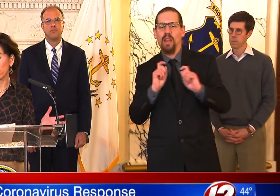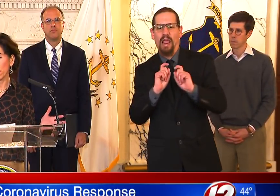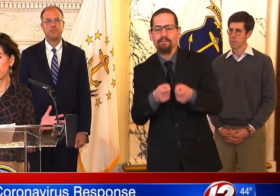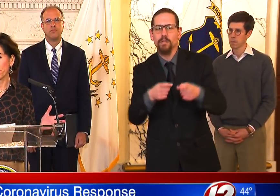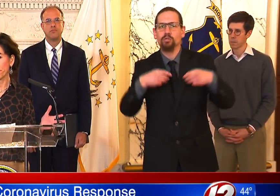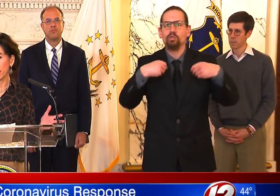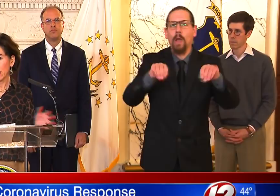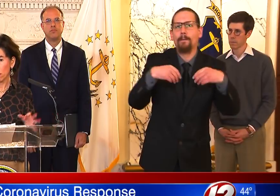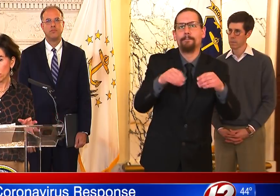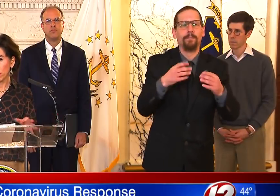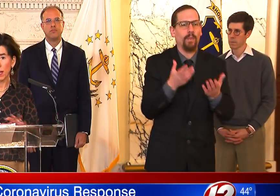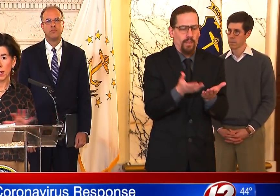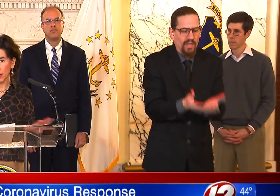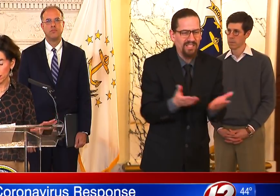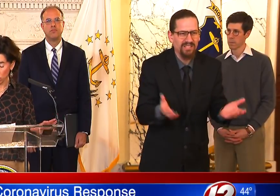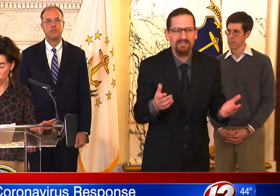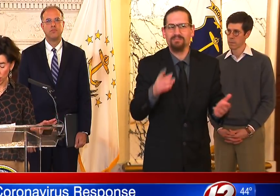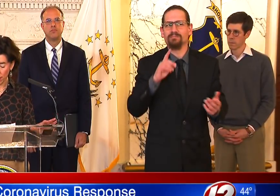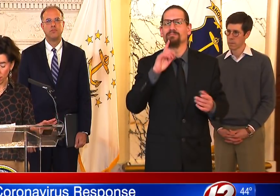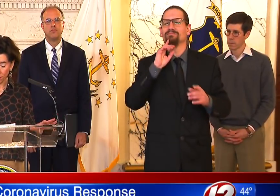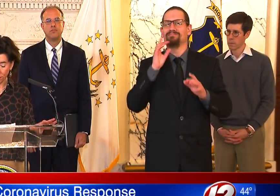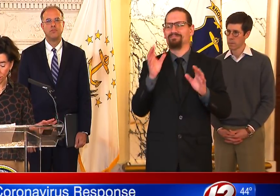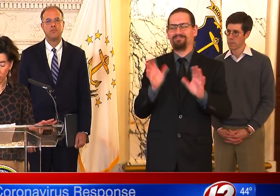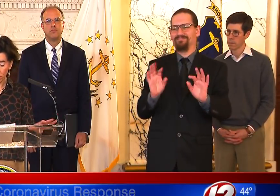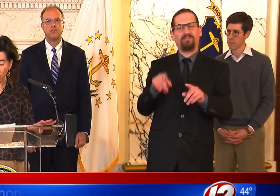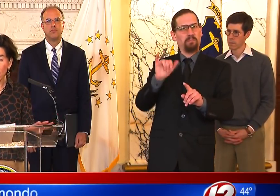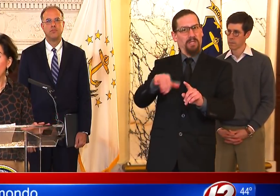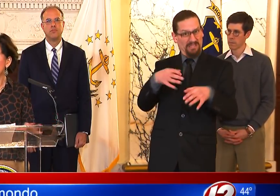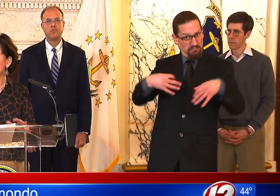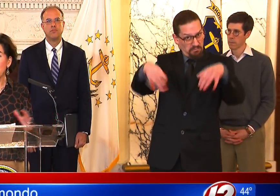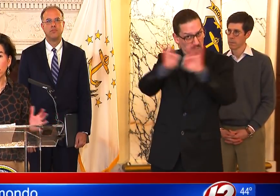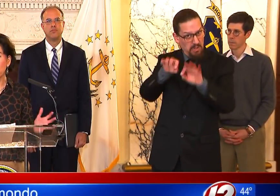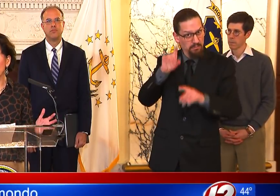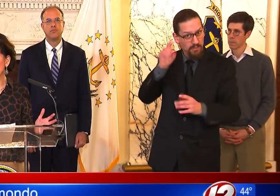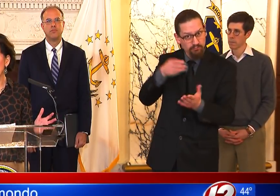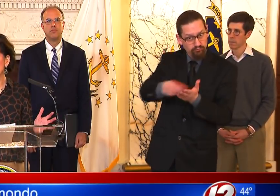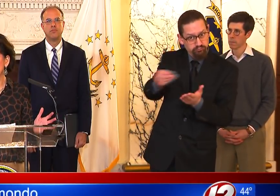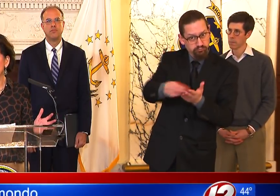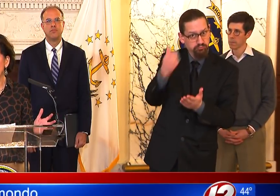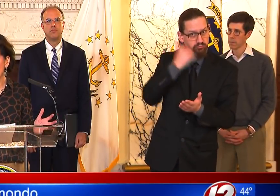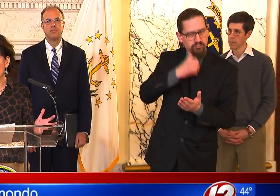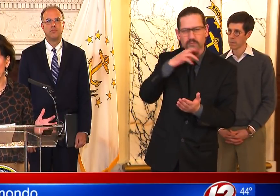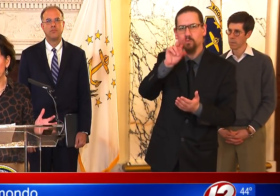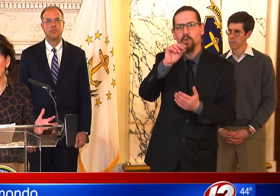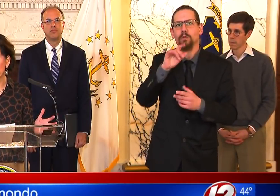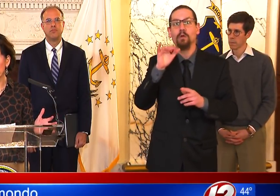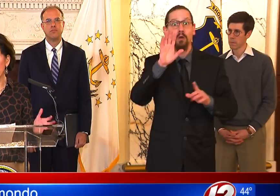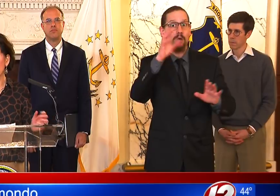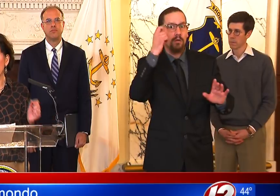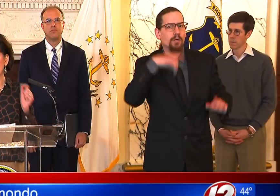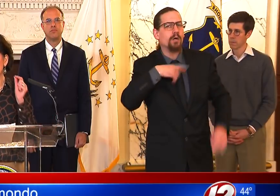RESTAURANTS. I AM STILL ALLOWING RESTAURANTS FOR TAKEOUT SERVICE AND DELIVERY.